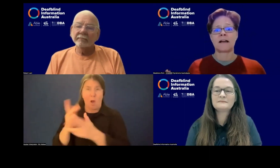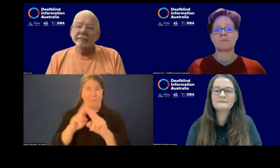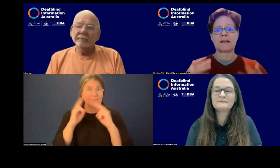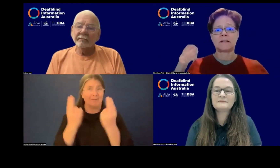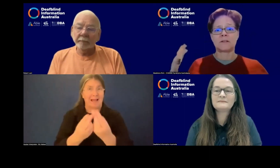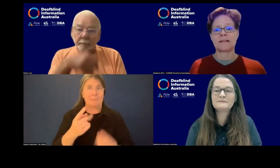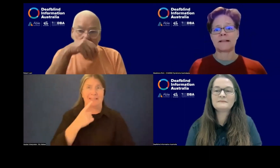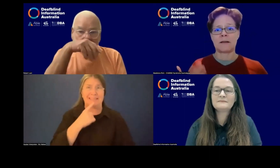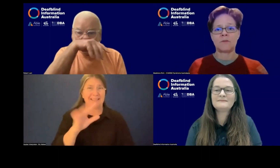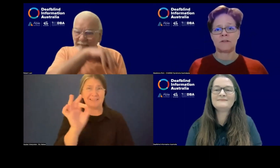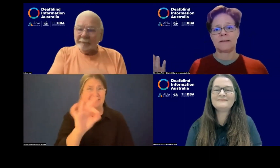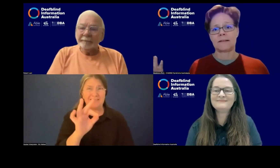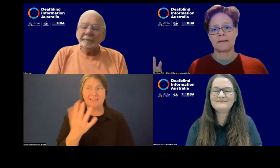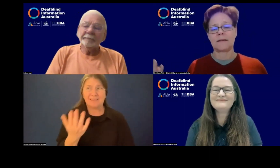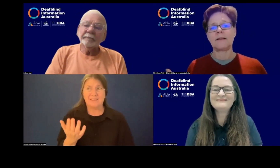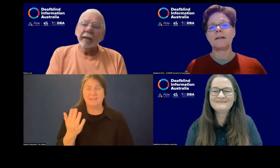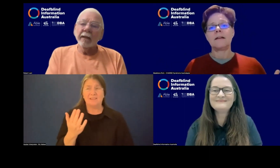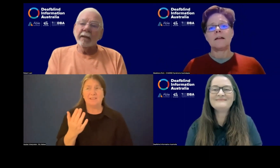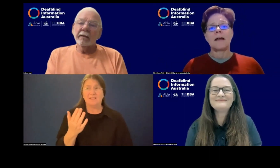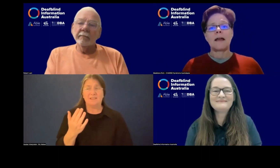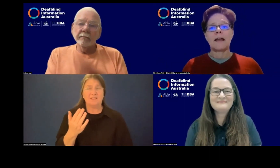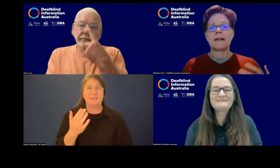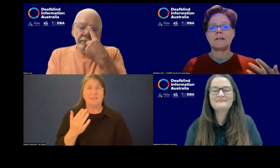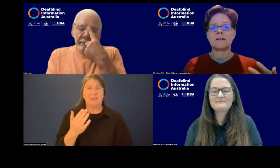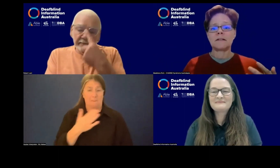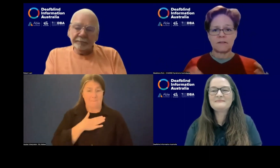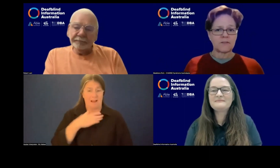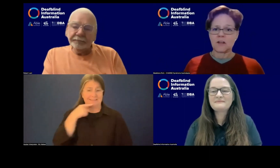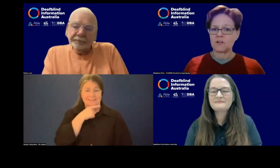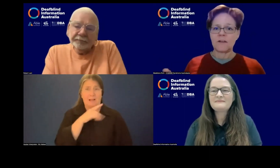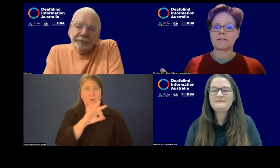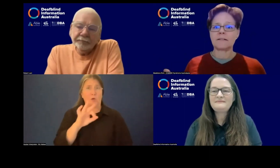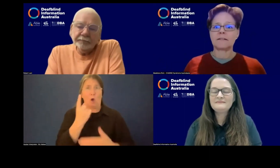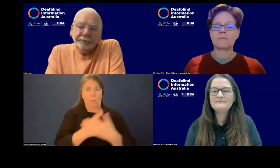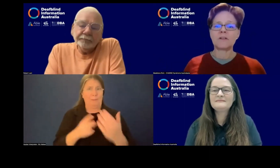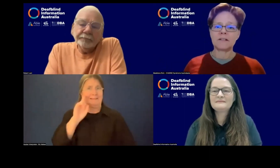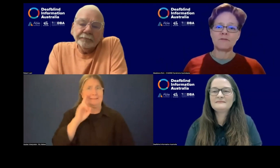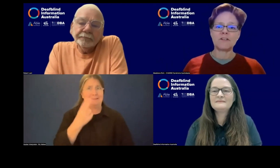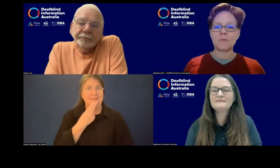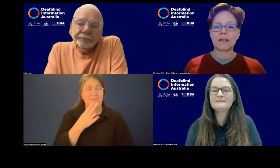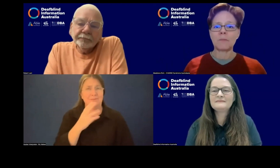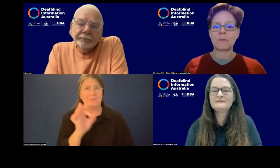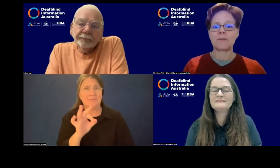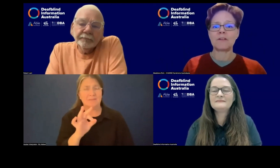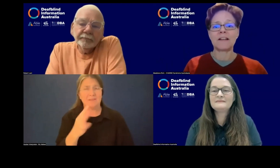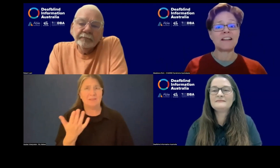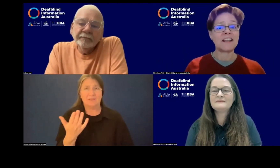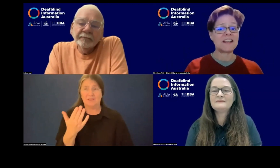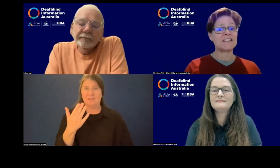sign in dark places where there's loud music and they sign too fast because his vision won't keep up with it.